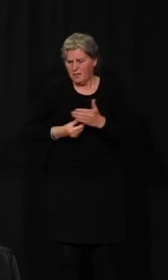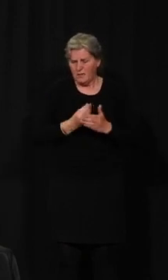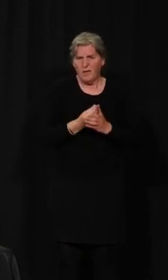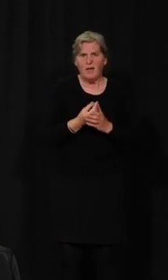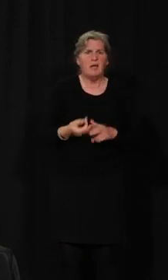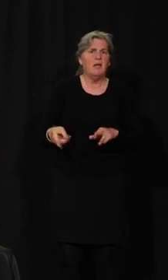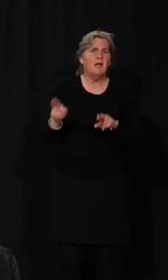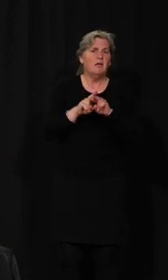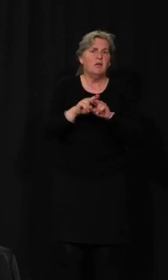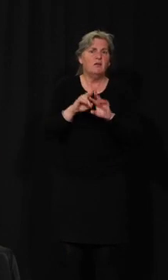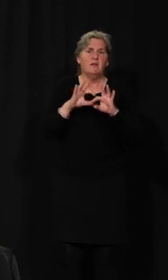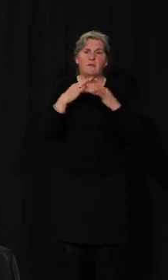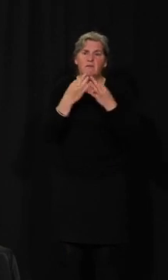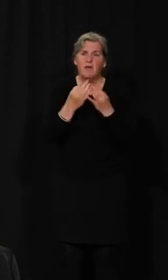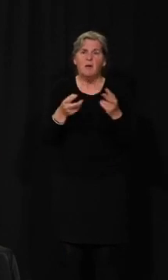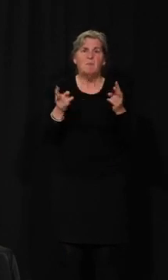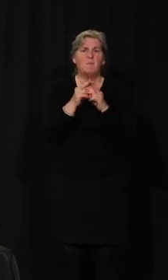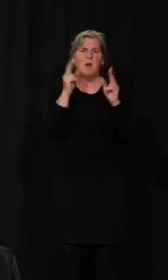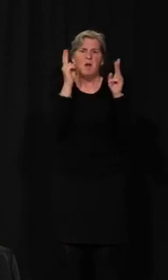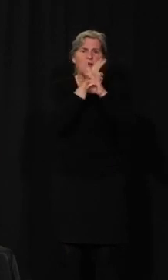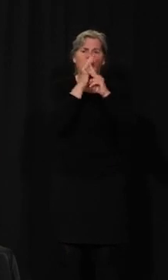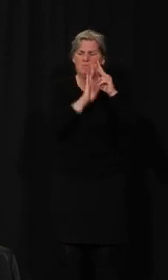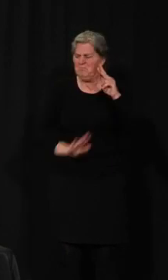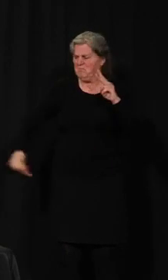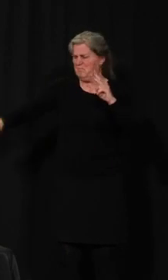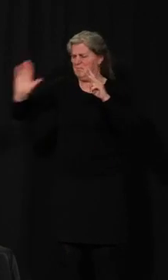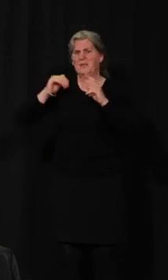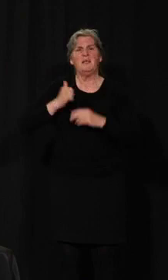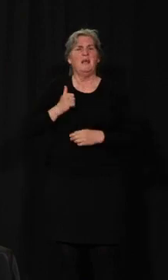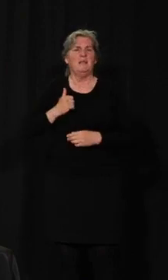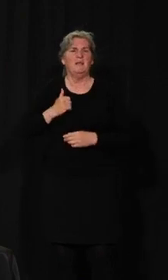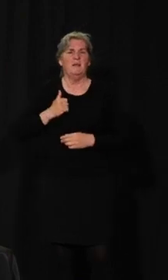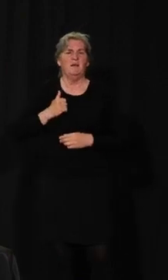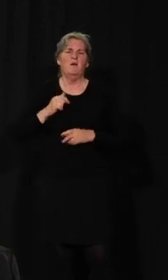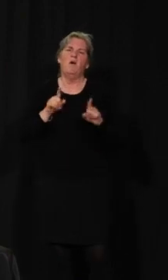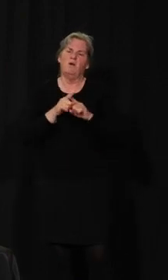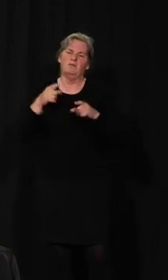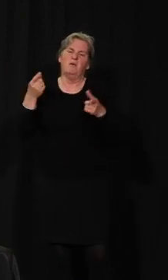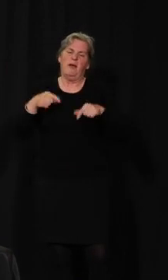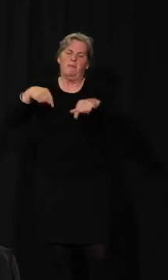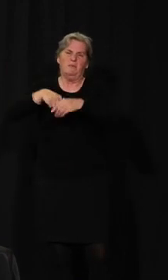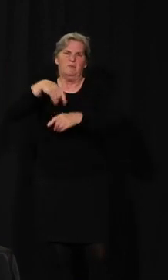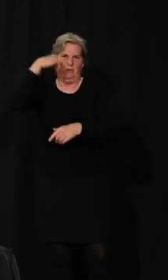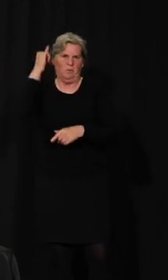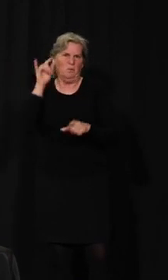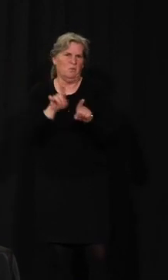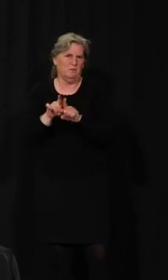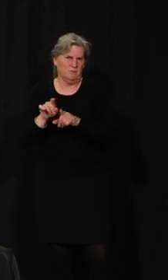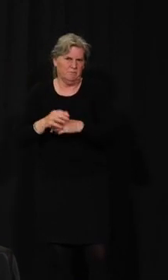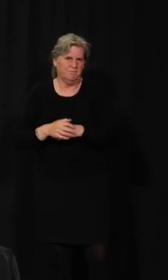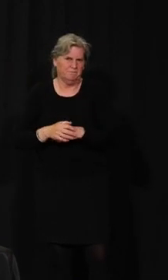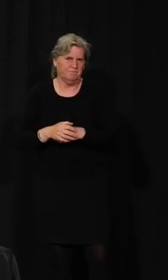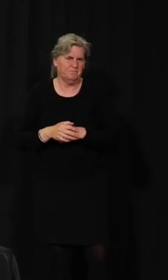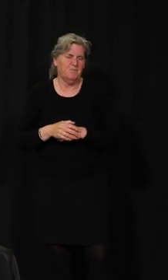intimate partner violence across the country. Yukon is not immune to this Please know that shelter servics